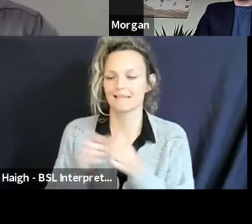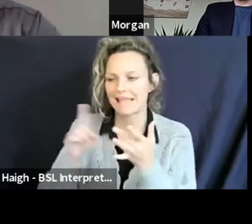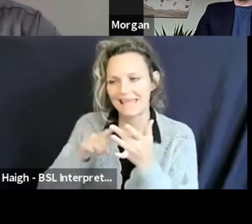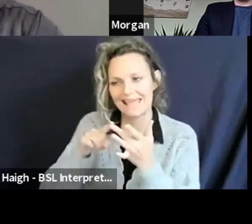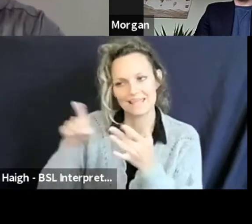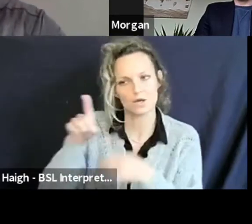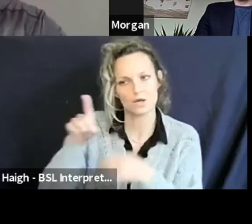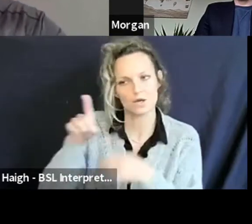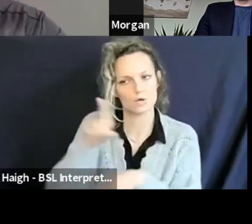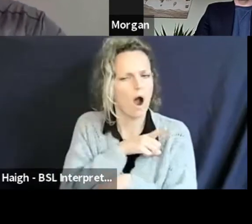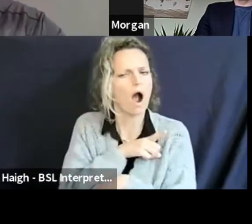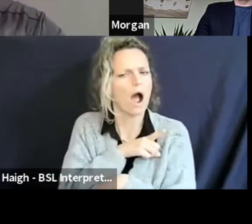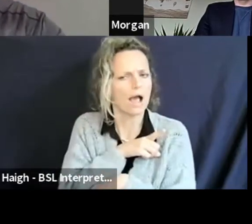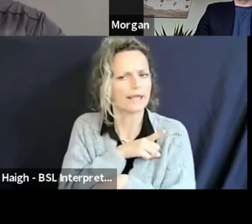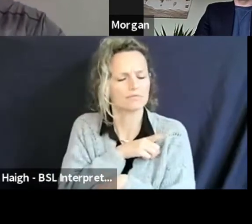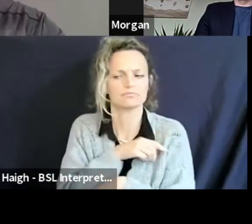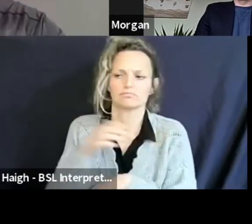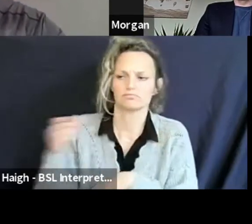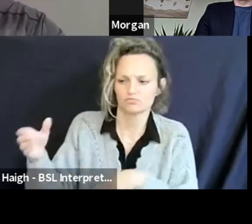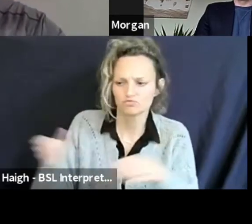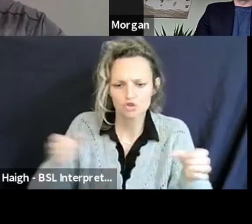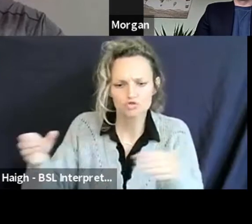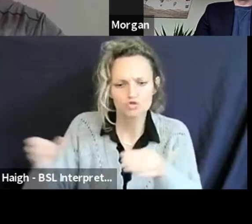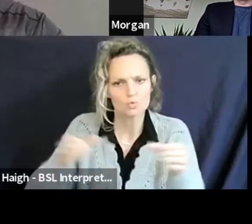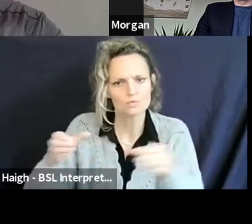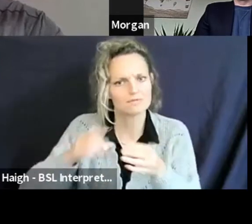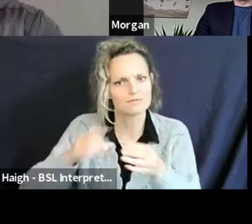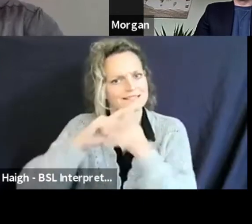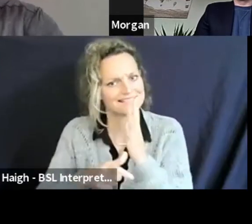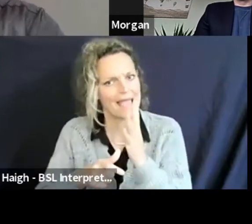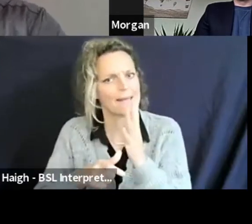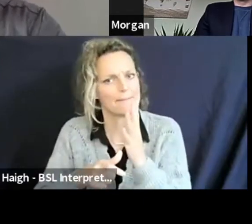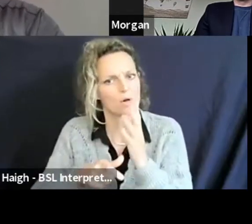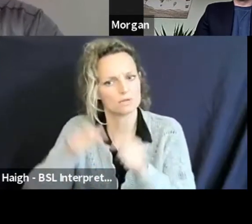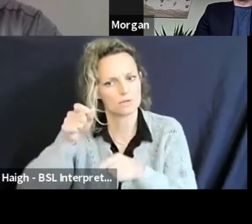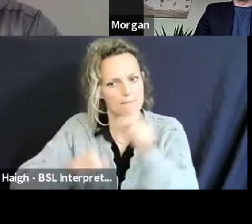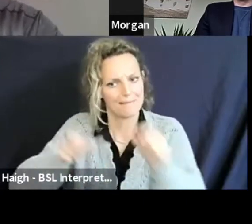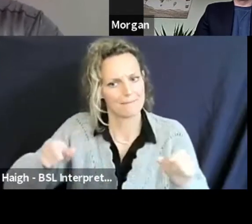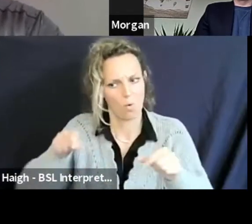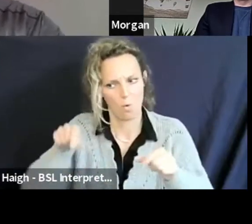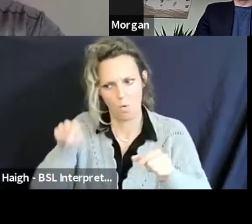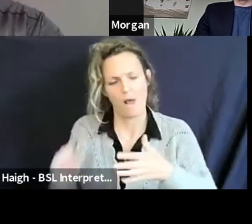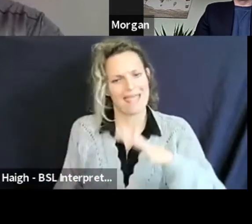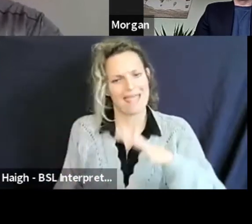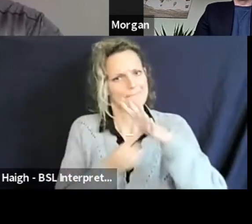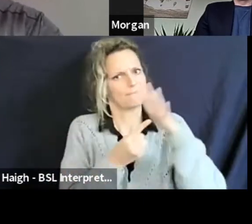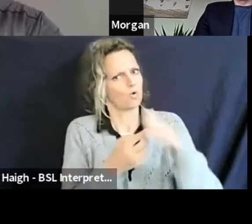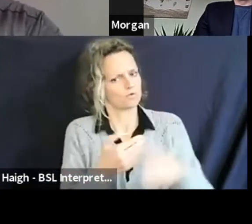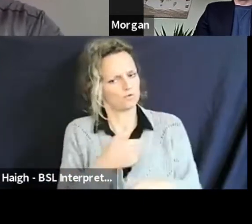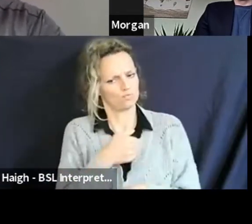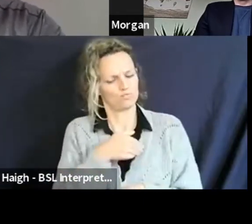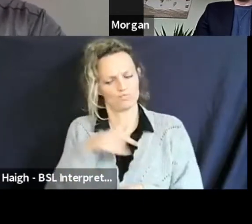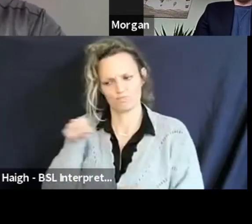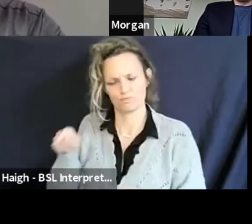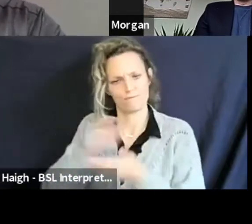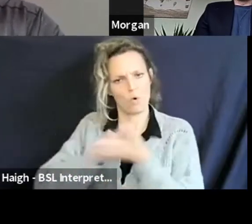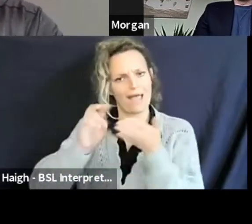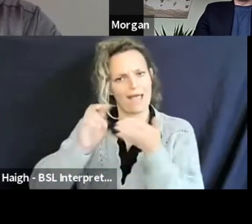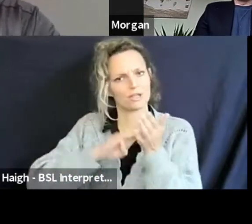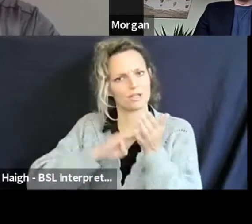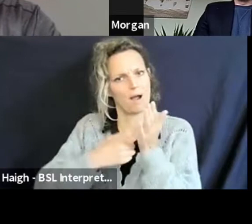I'm going to start with you, Ian f that's okay.